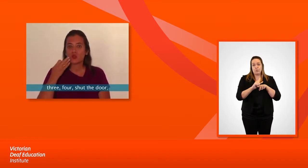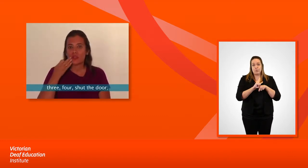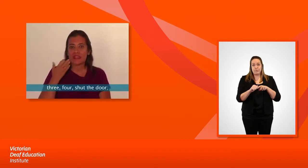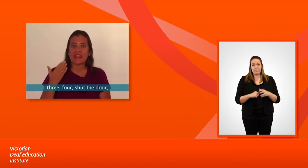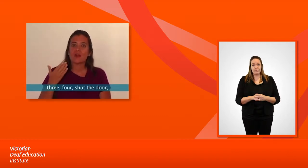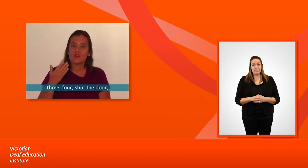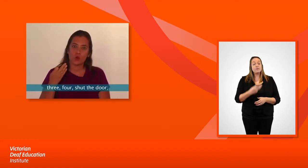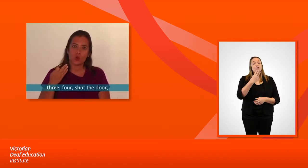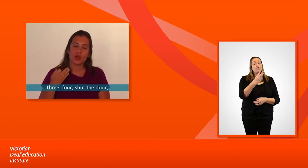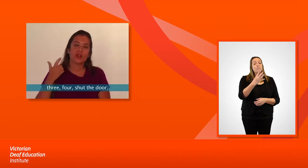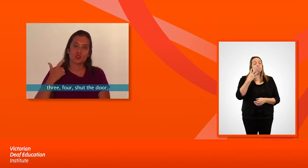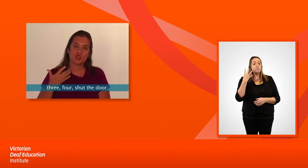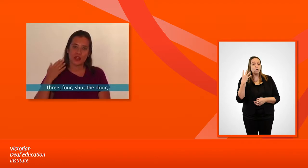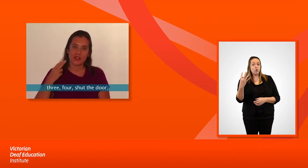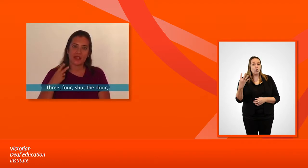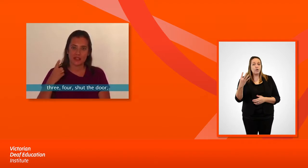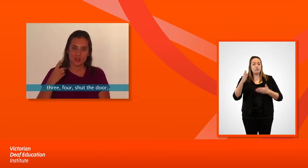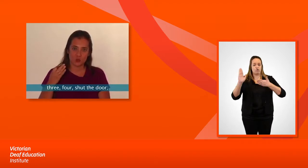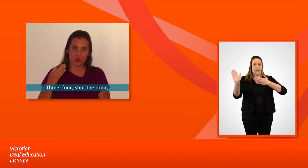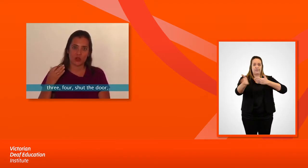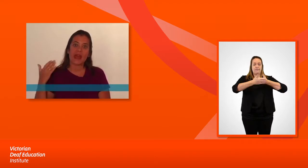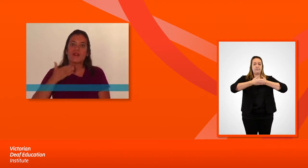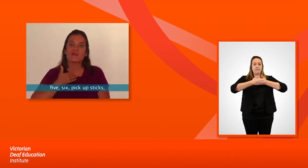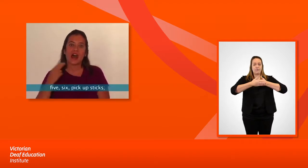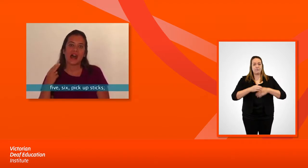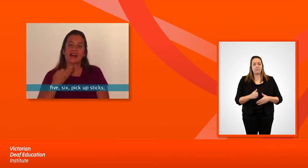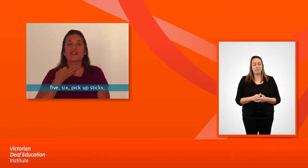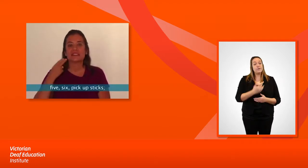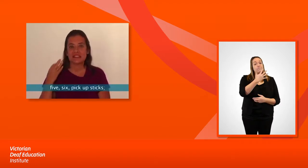Five, six, pick up sticks.